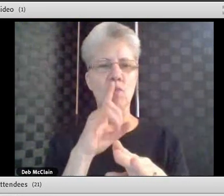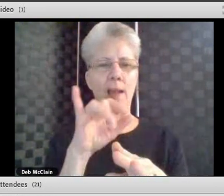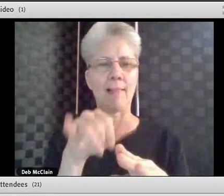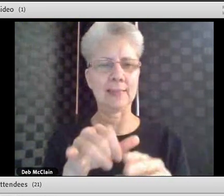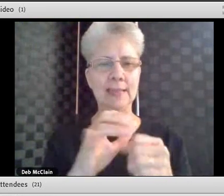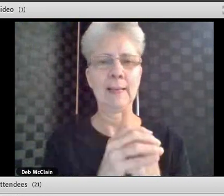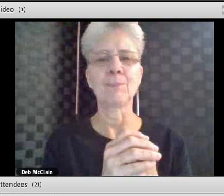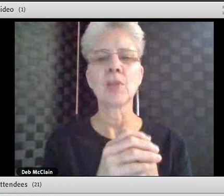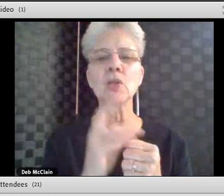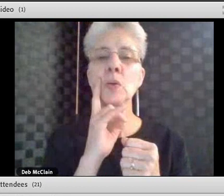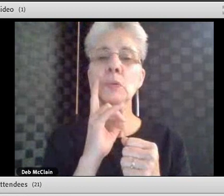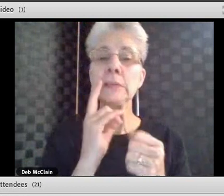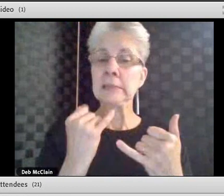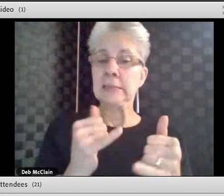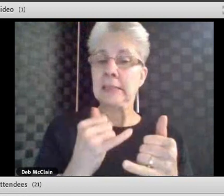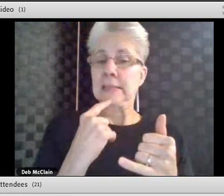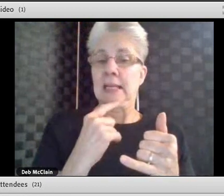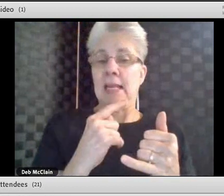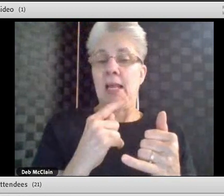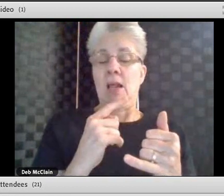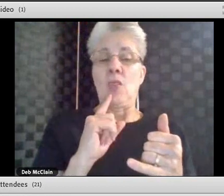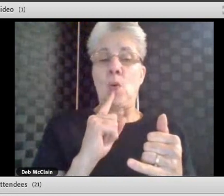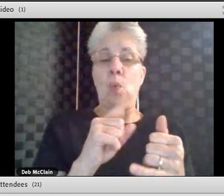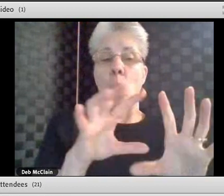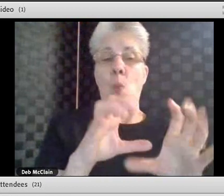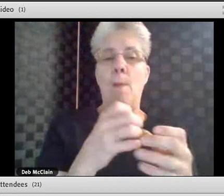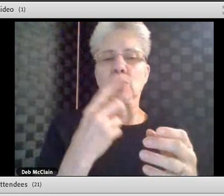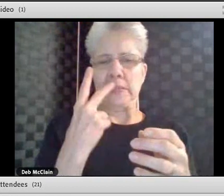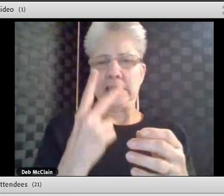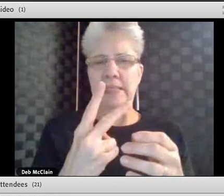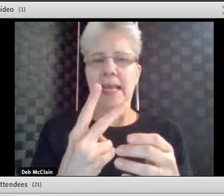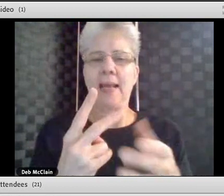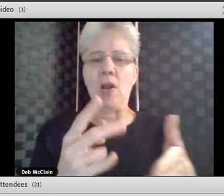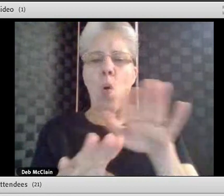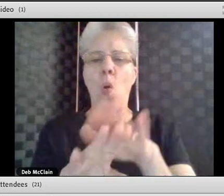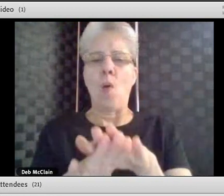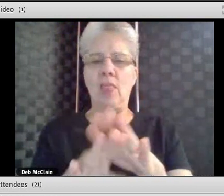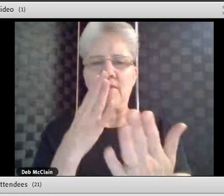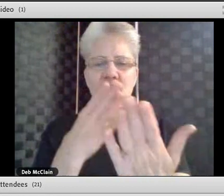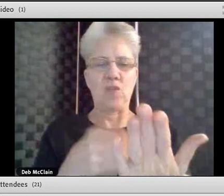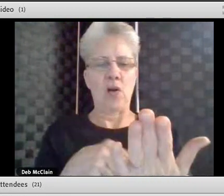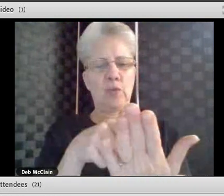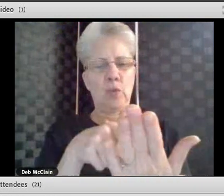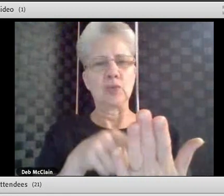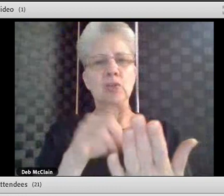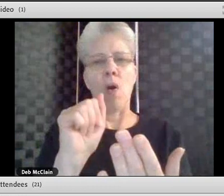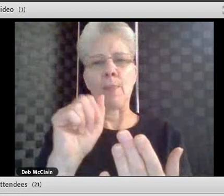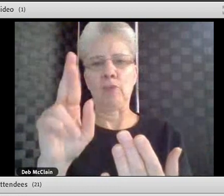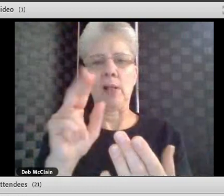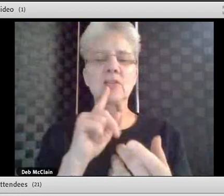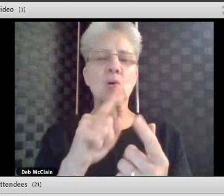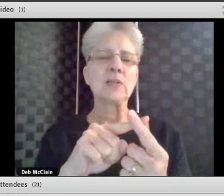so you can still see the real world, but you are also seeing the overlay in front of you, so it just depends on what you like.